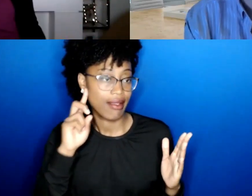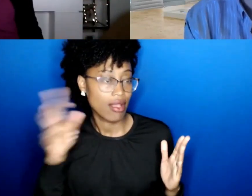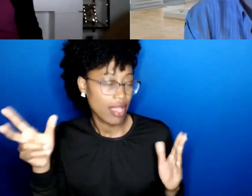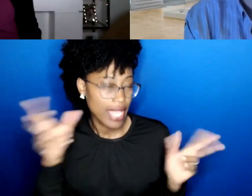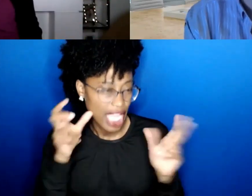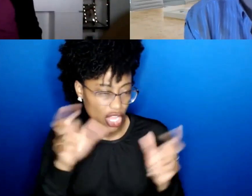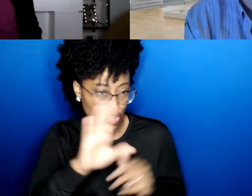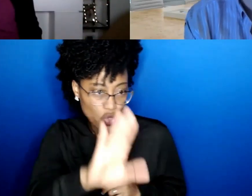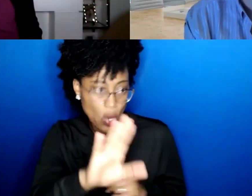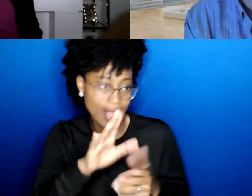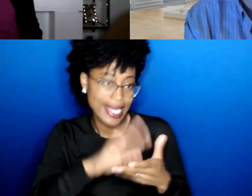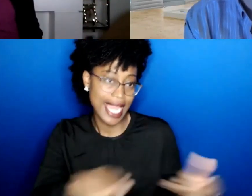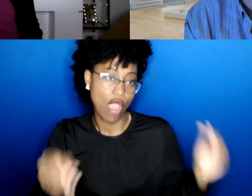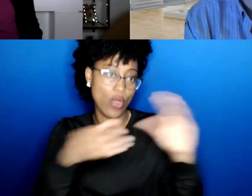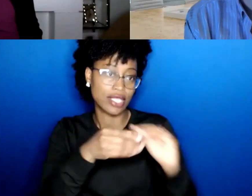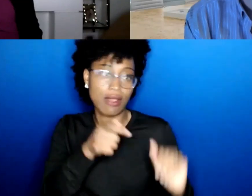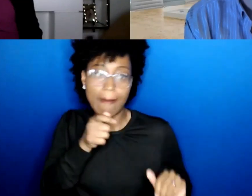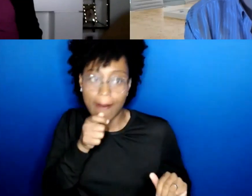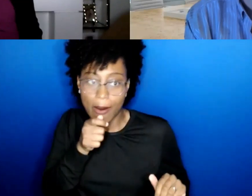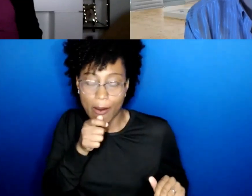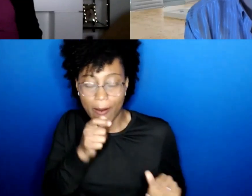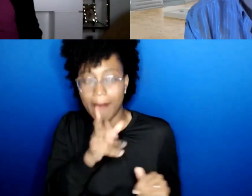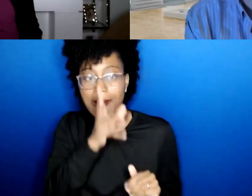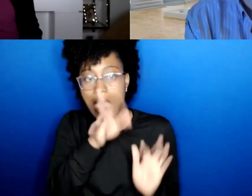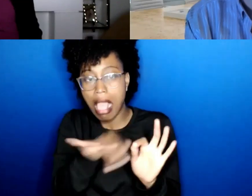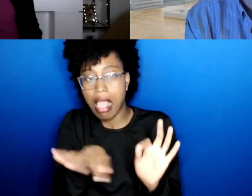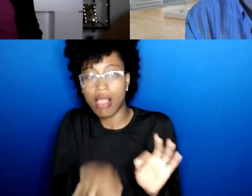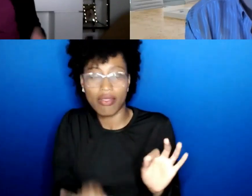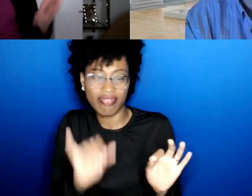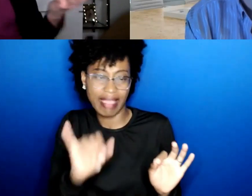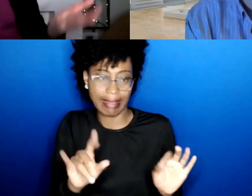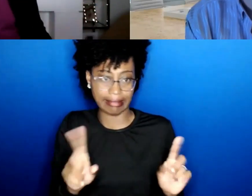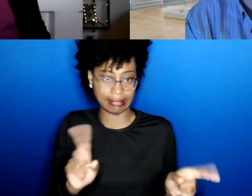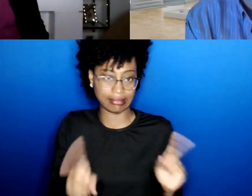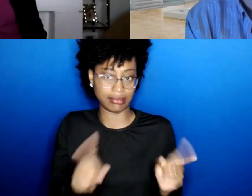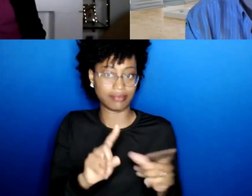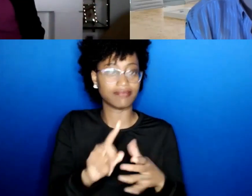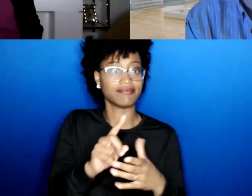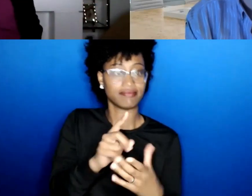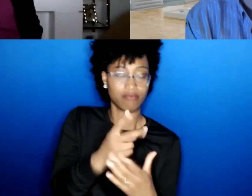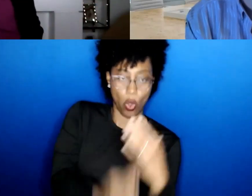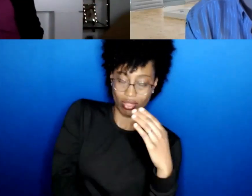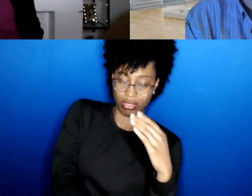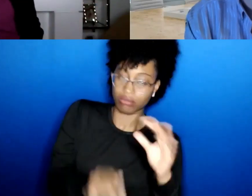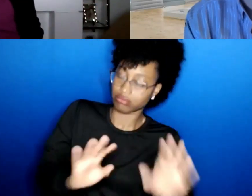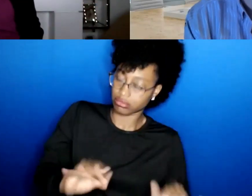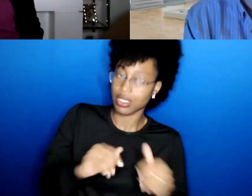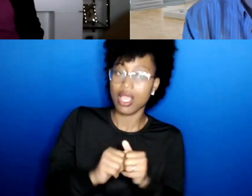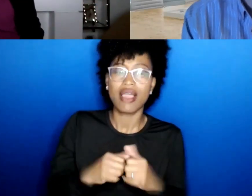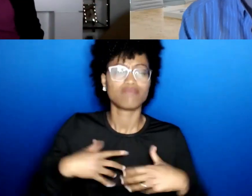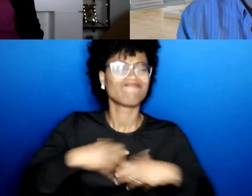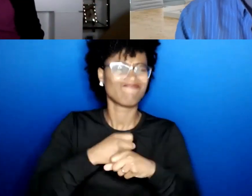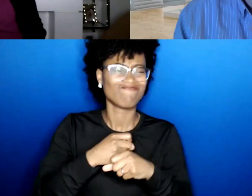06:24:23 Of course, we encourage those being a brief way of getting an overall sense of